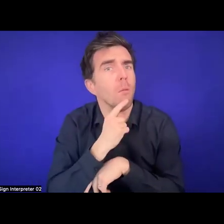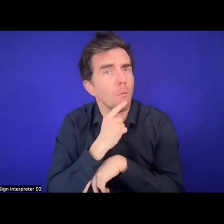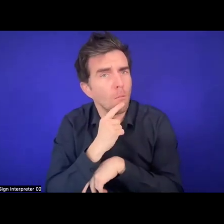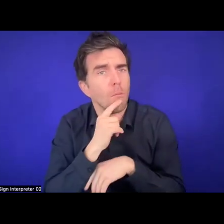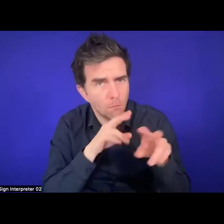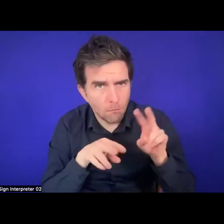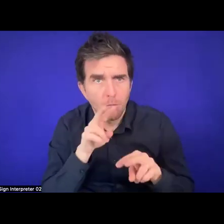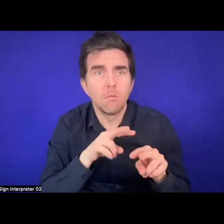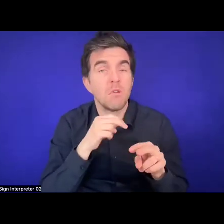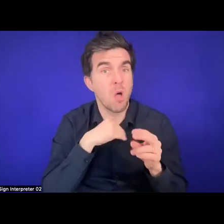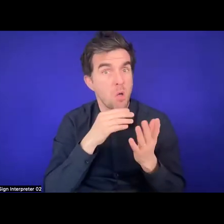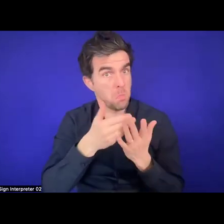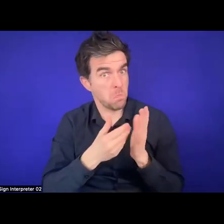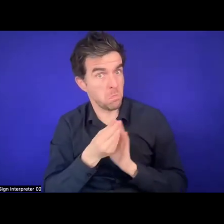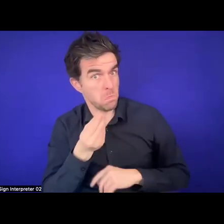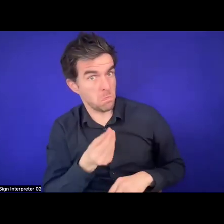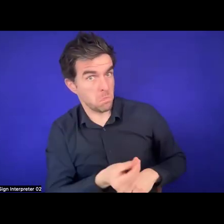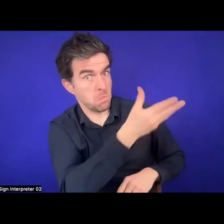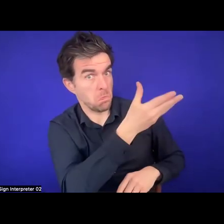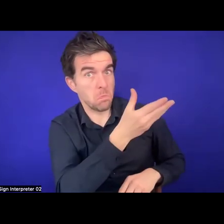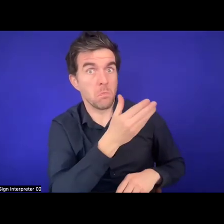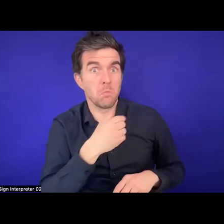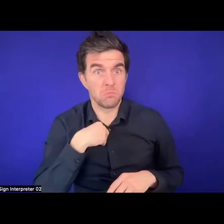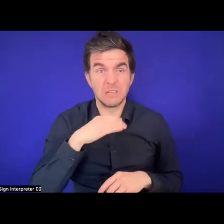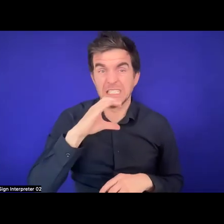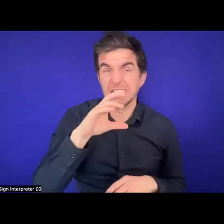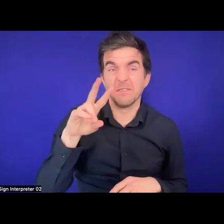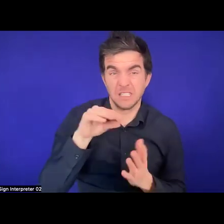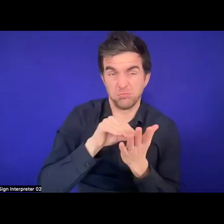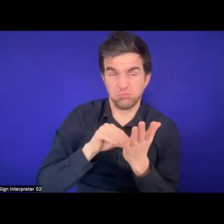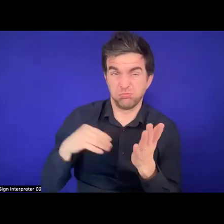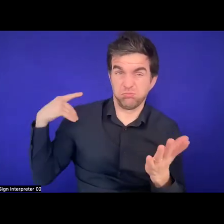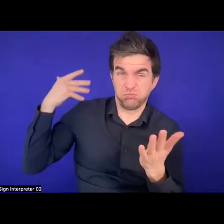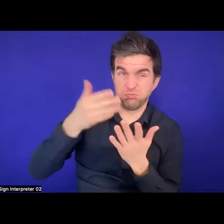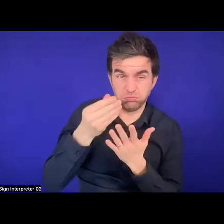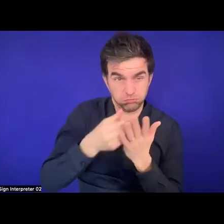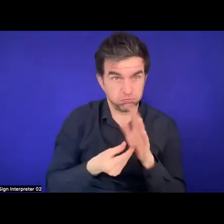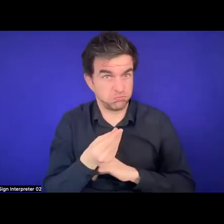good mentor for this project. So my reasoning for approaching János was his track